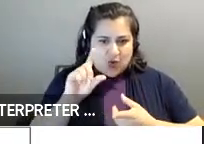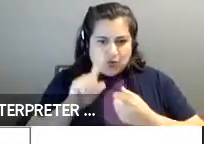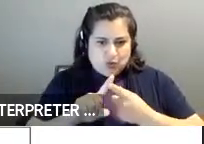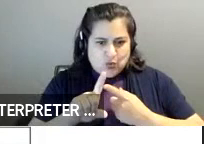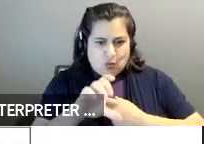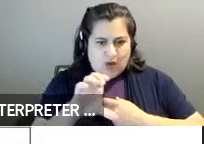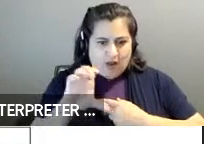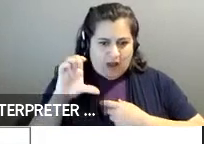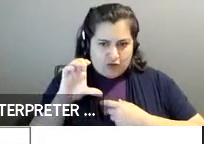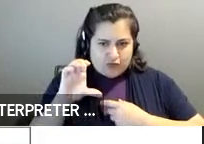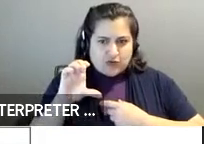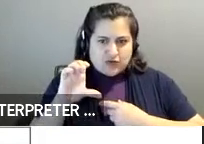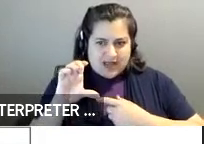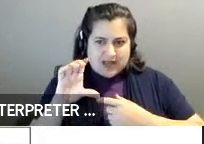What do we mean by percentile?